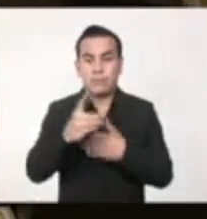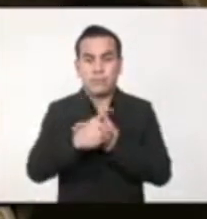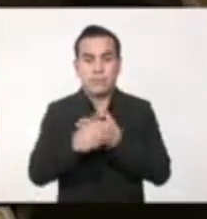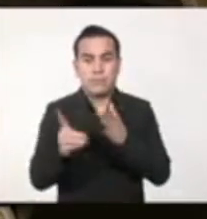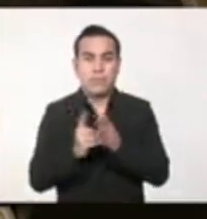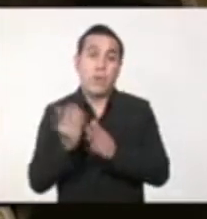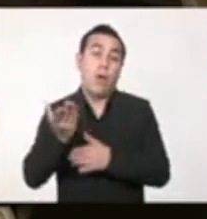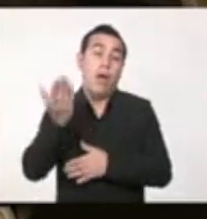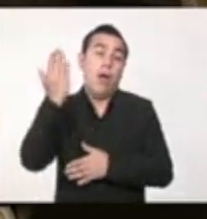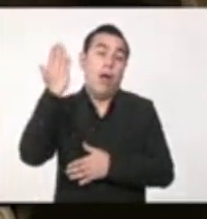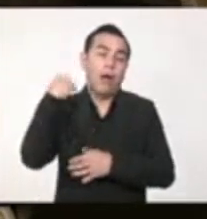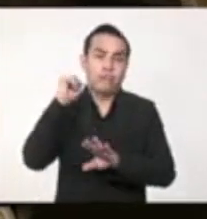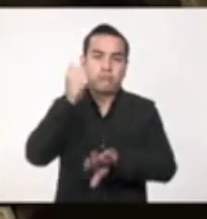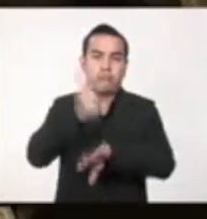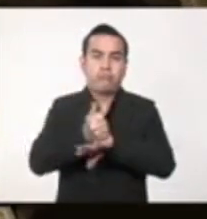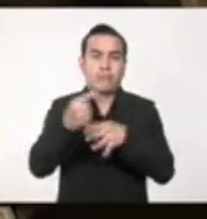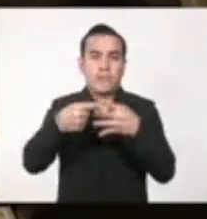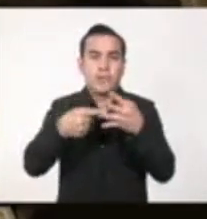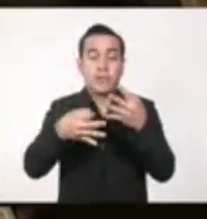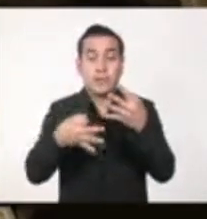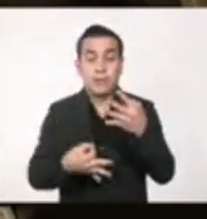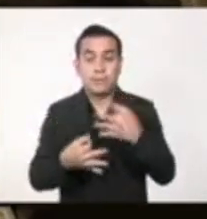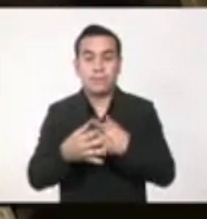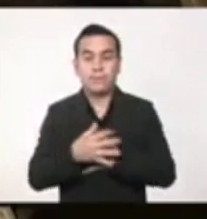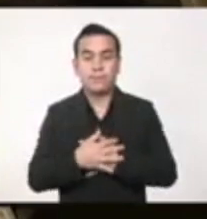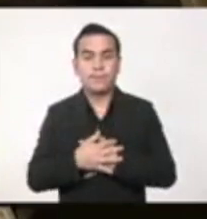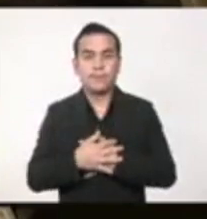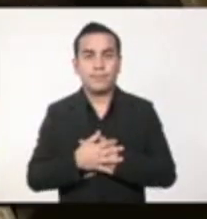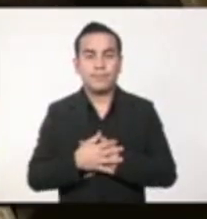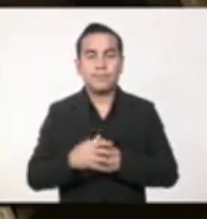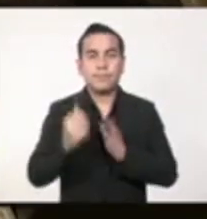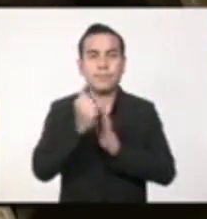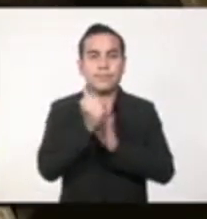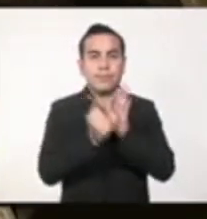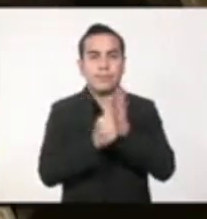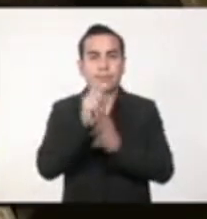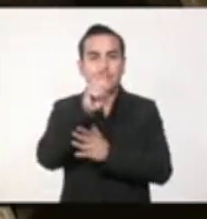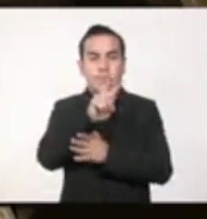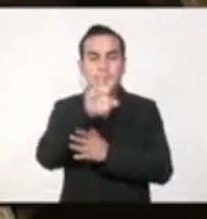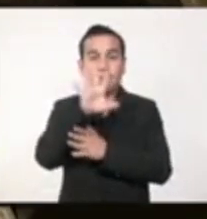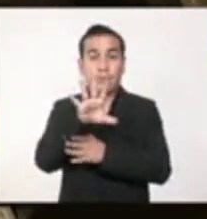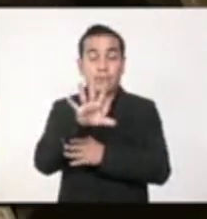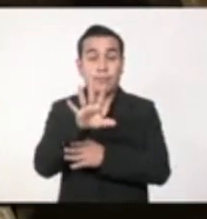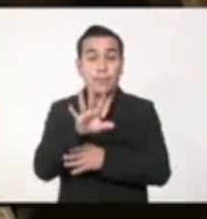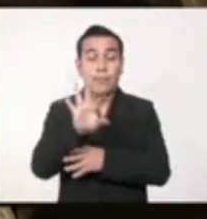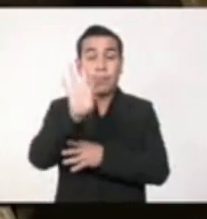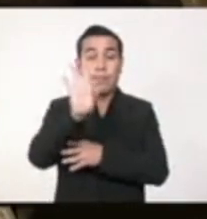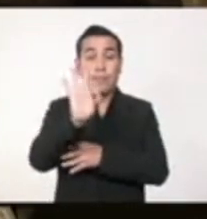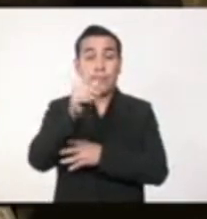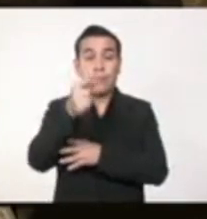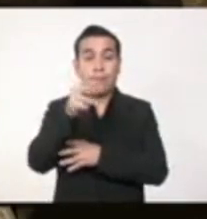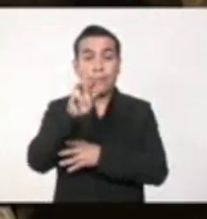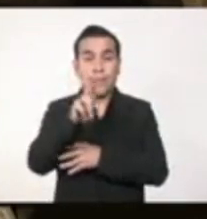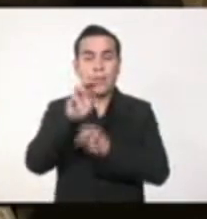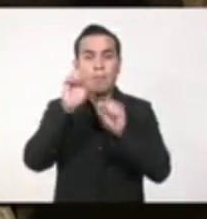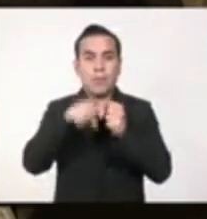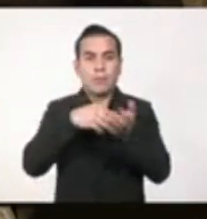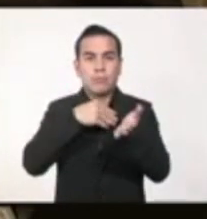deputies, obviously, the law has moments. Says, article twenty-five, the attorney general will be removed by the Assembly